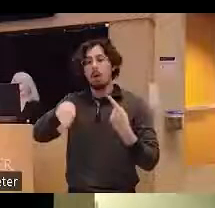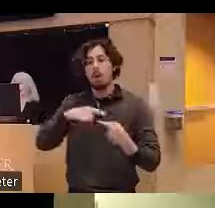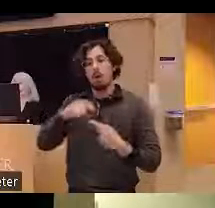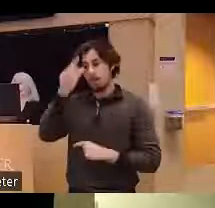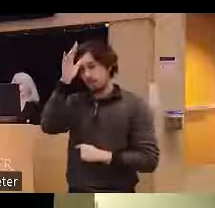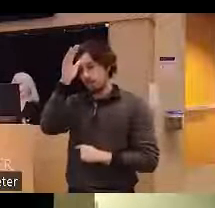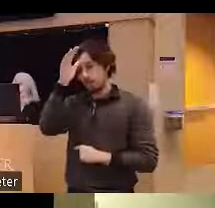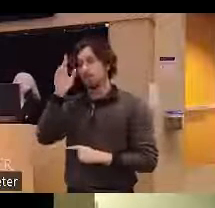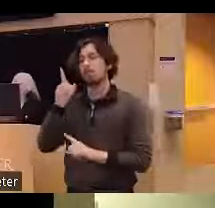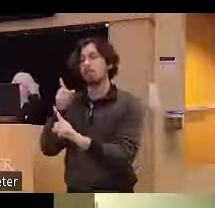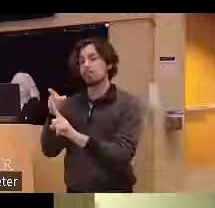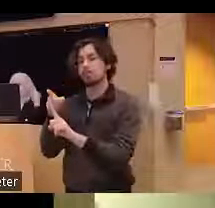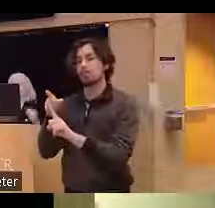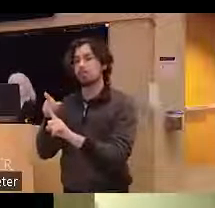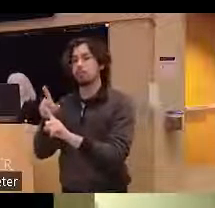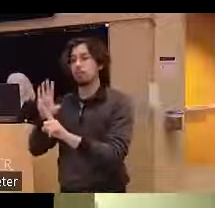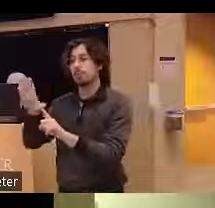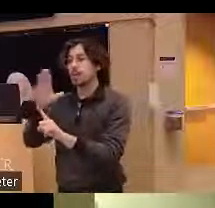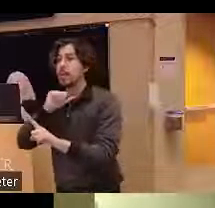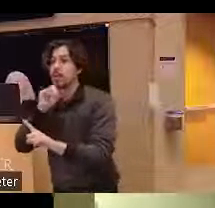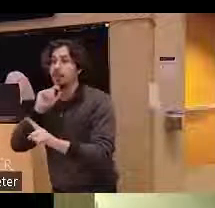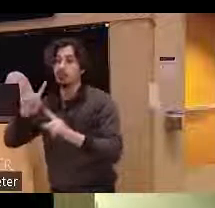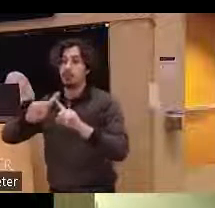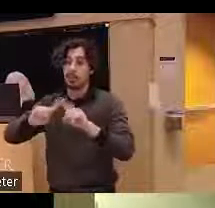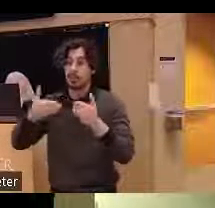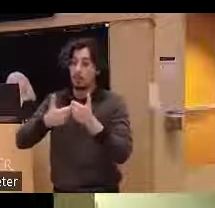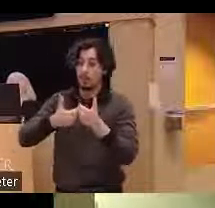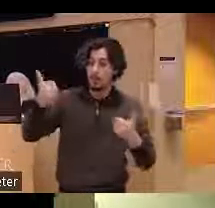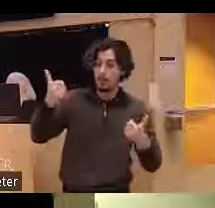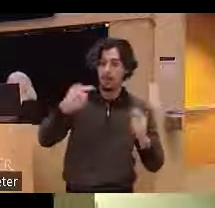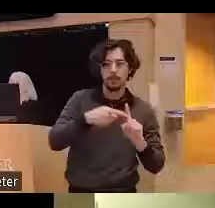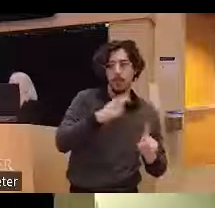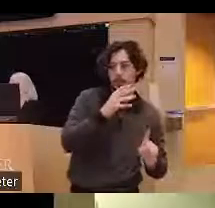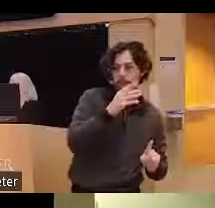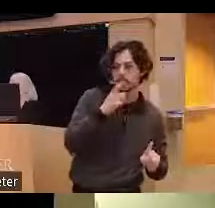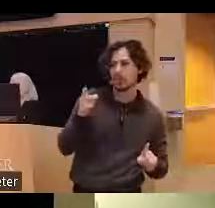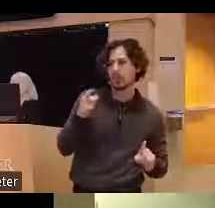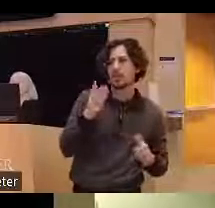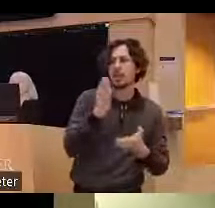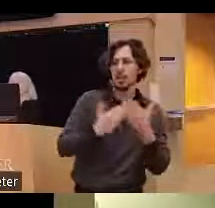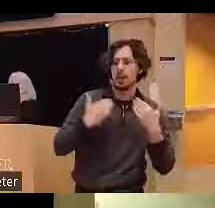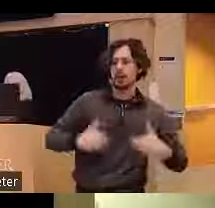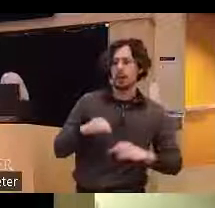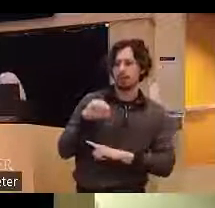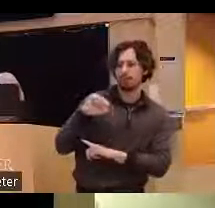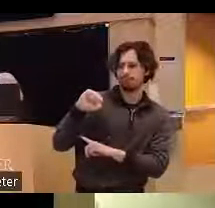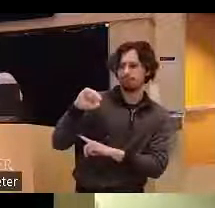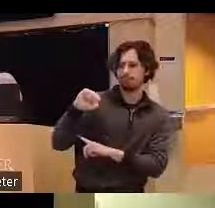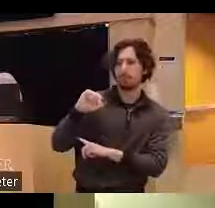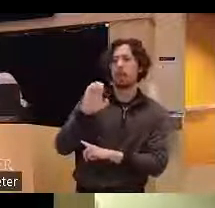varies from the mother significantly there can be a resistance an endothelial disruption as